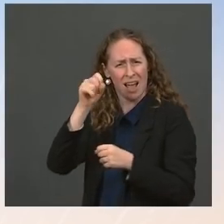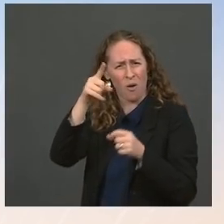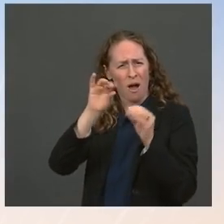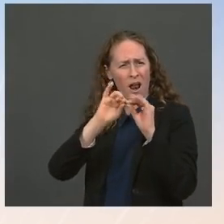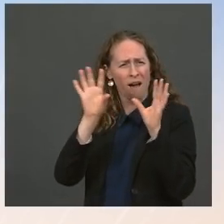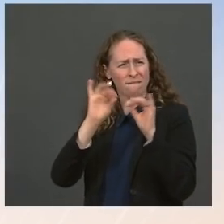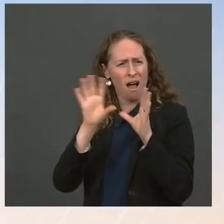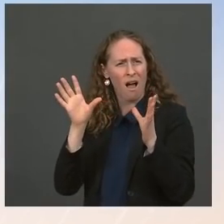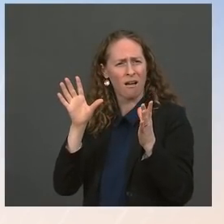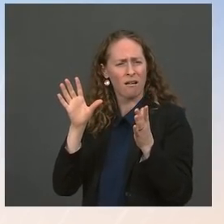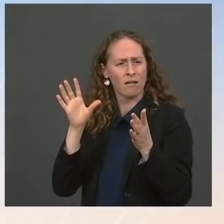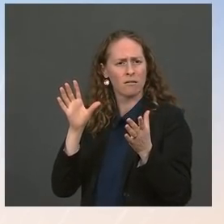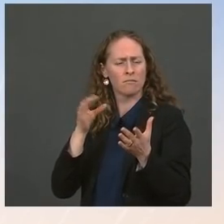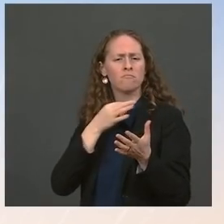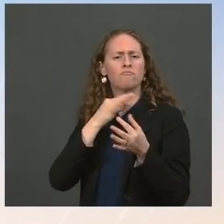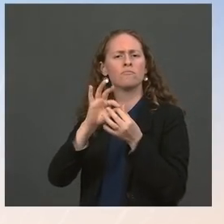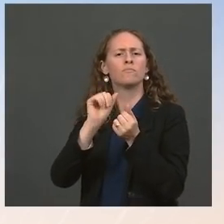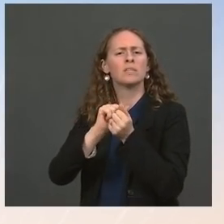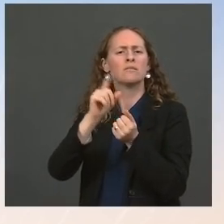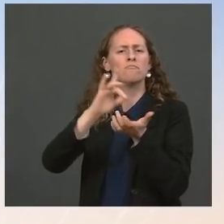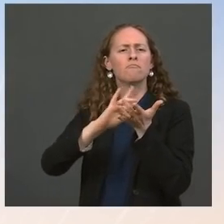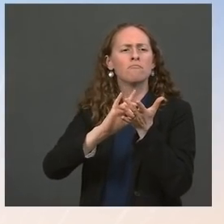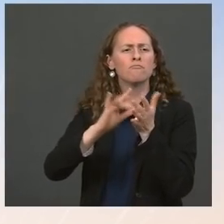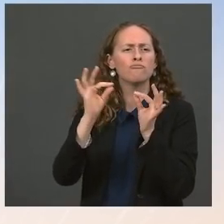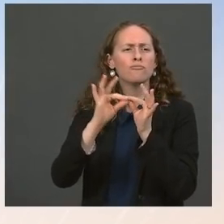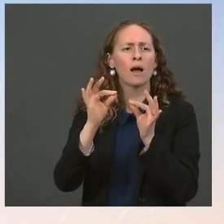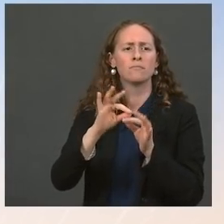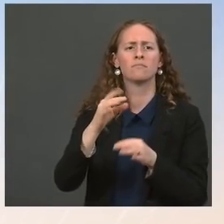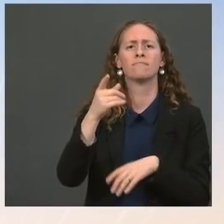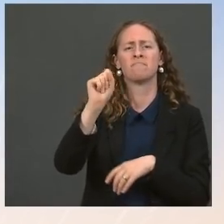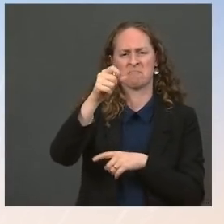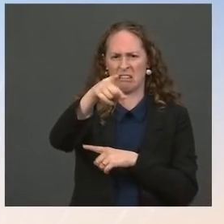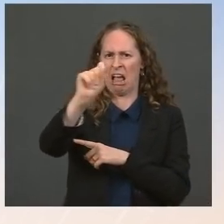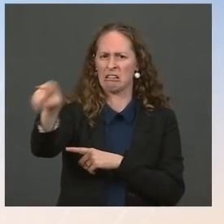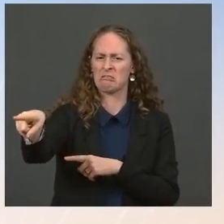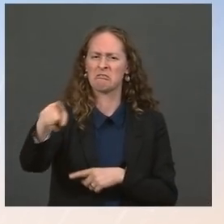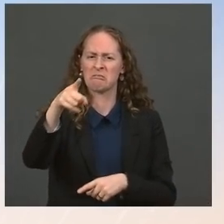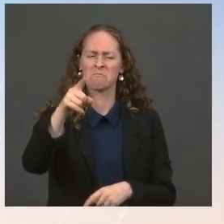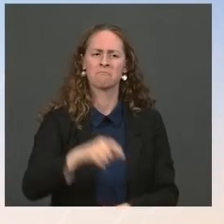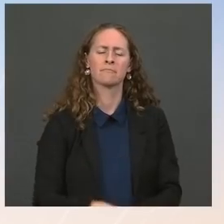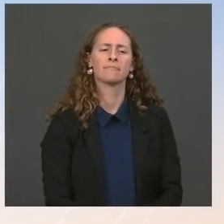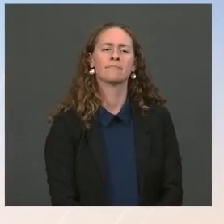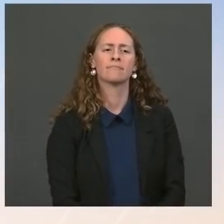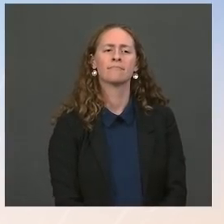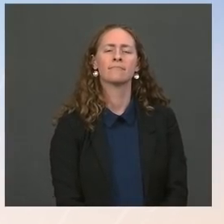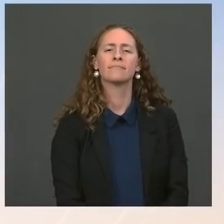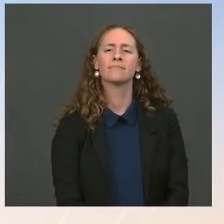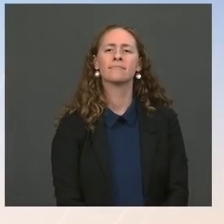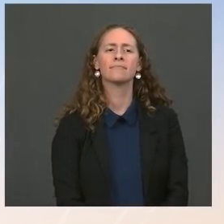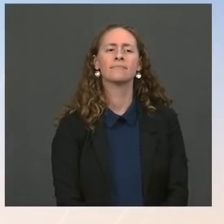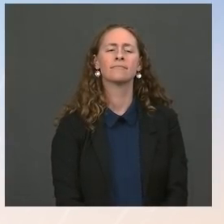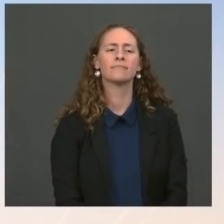Ms. Psaki: We'll let her speak to her position on that particular issue. I will note that lowering the cost of prescription drugs